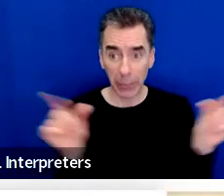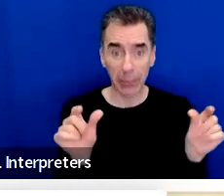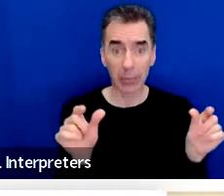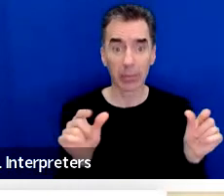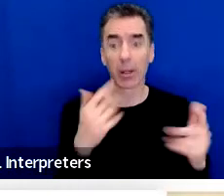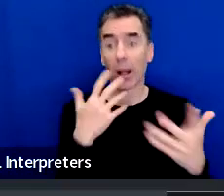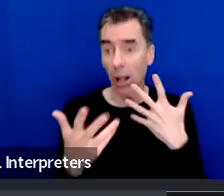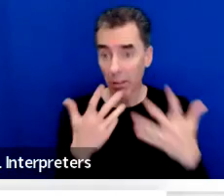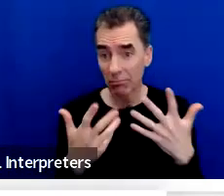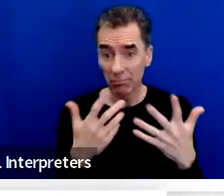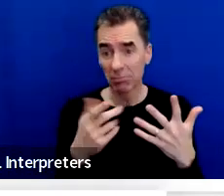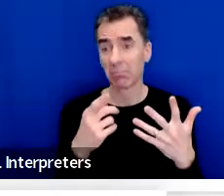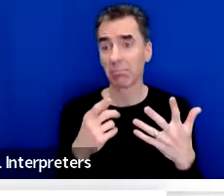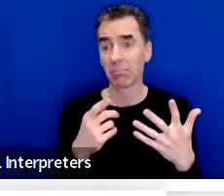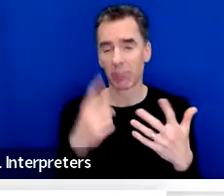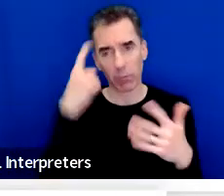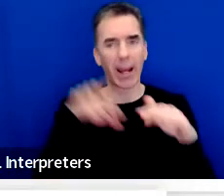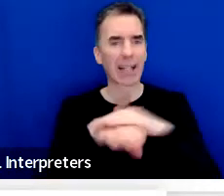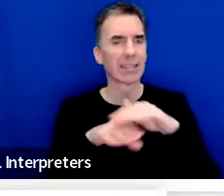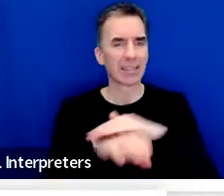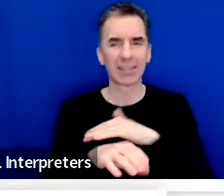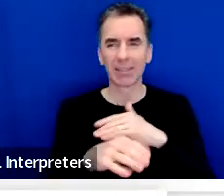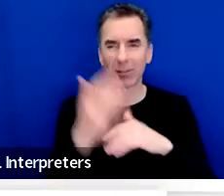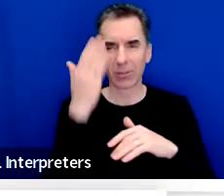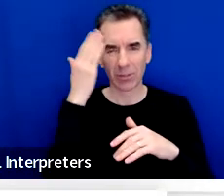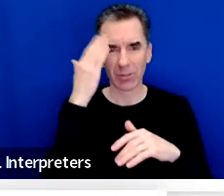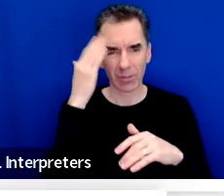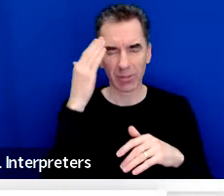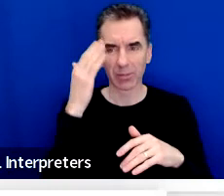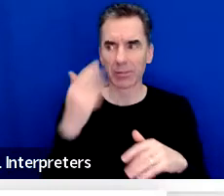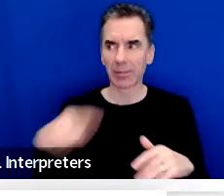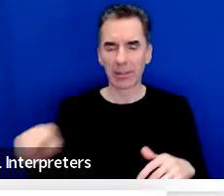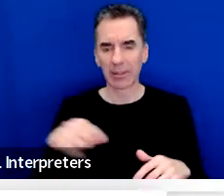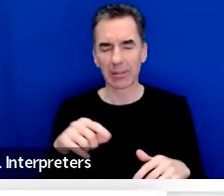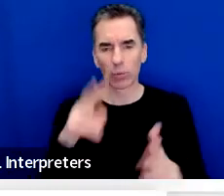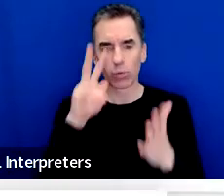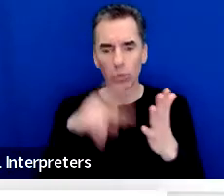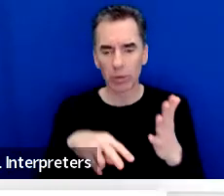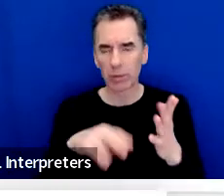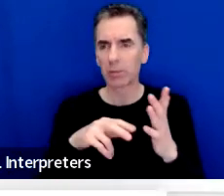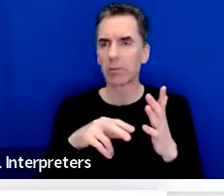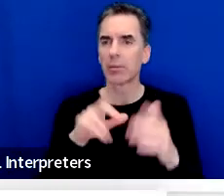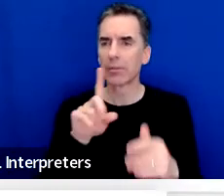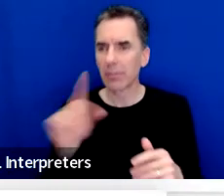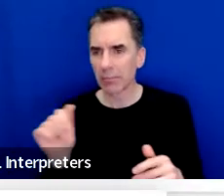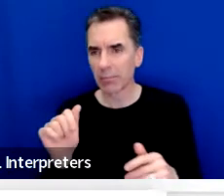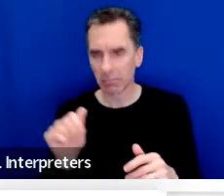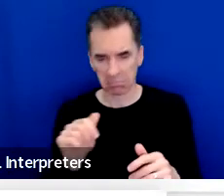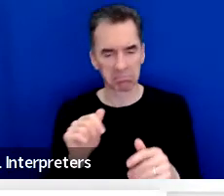to be more accessible for students, any students with disabilities. And then you can go ahead and recited the default